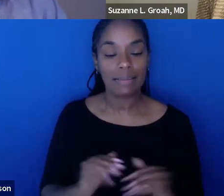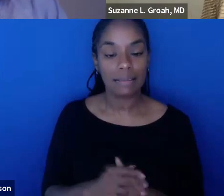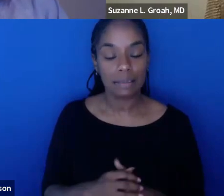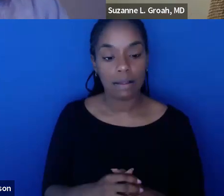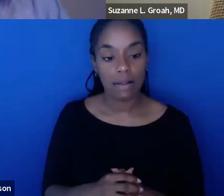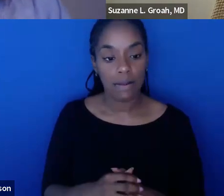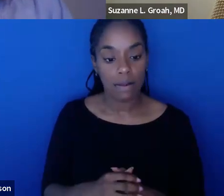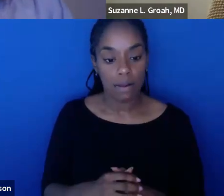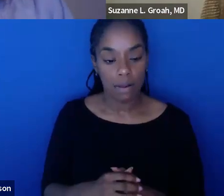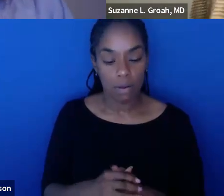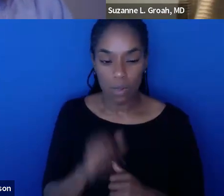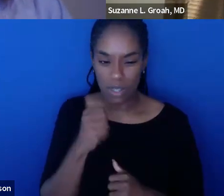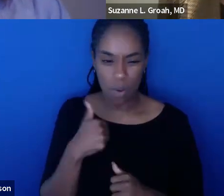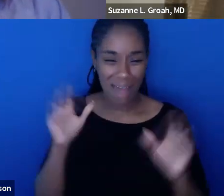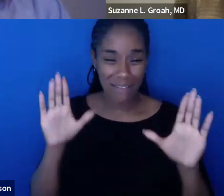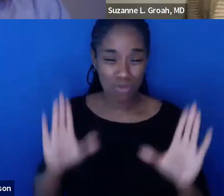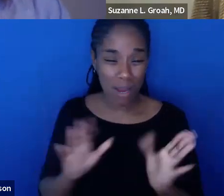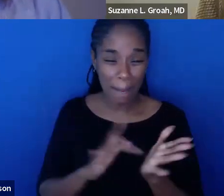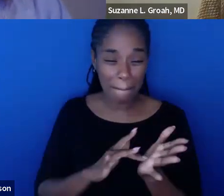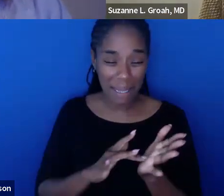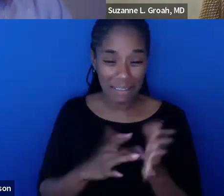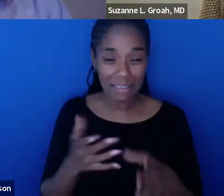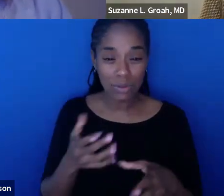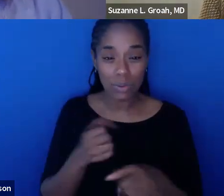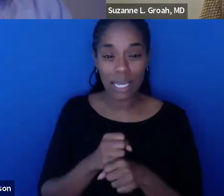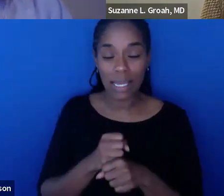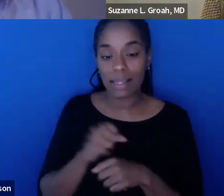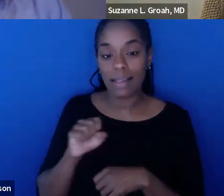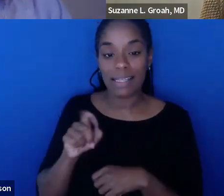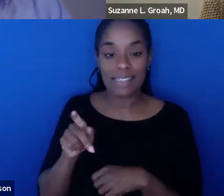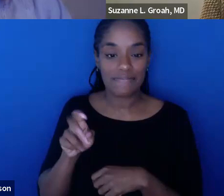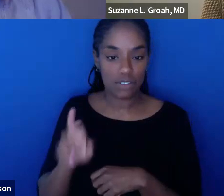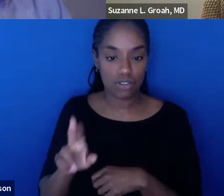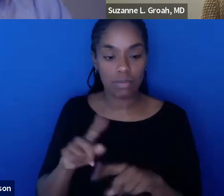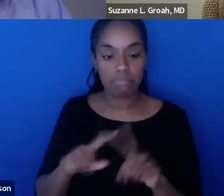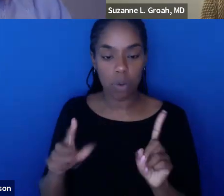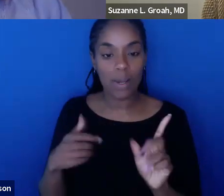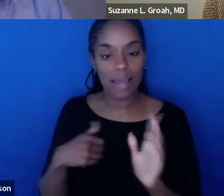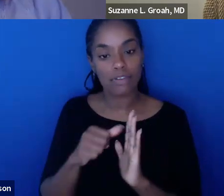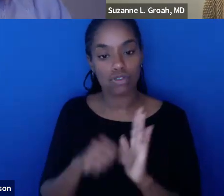We don't have great medicines to tighten that sphincter up, but there are some surgical procedures to help there.